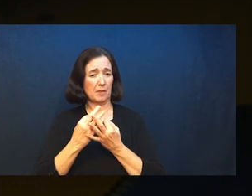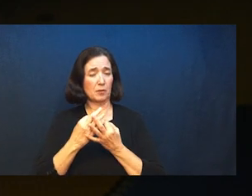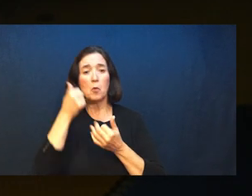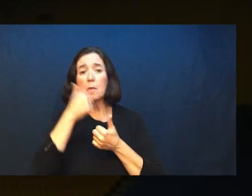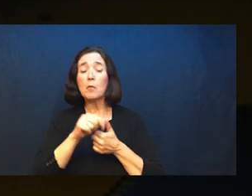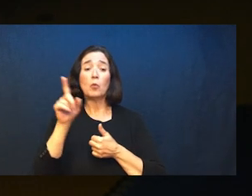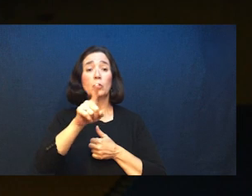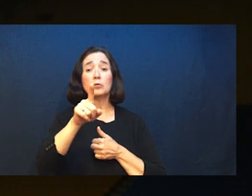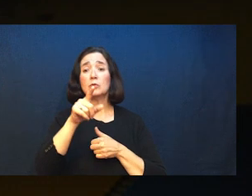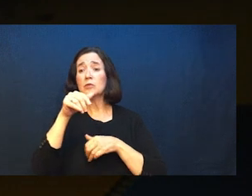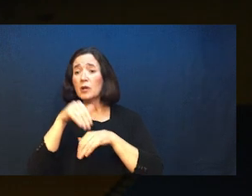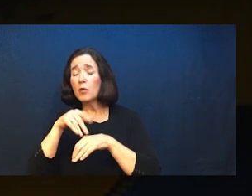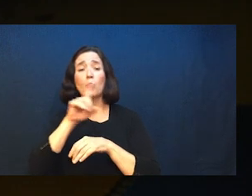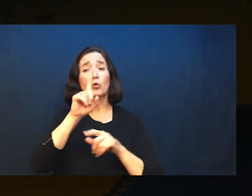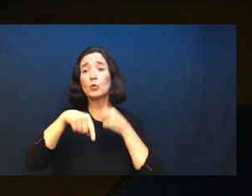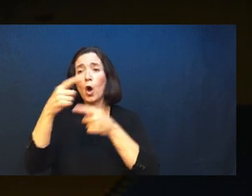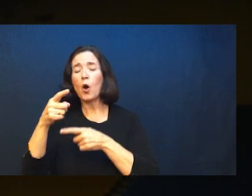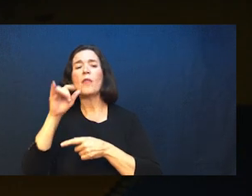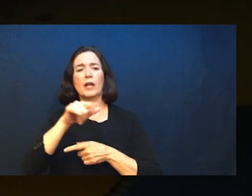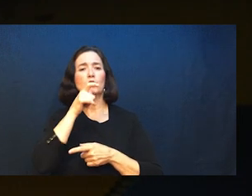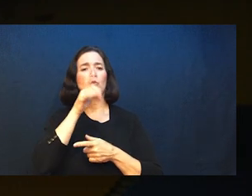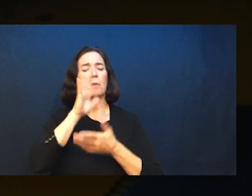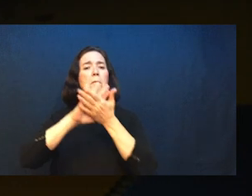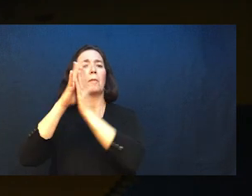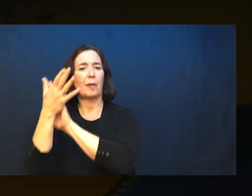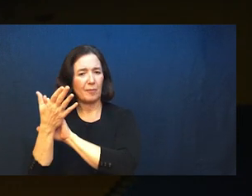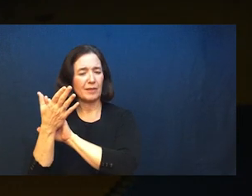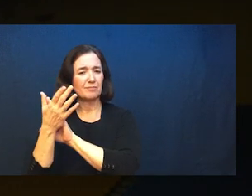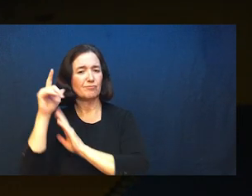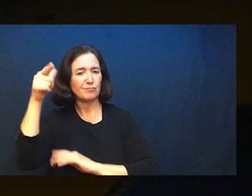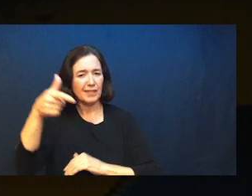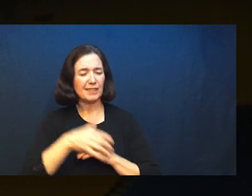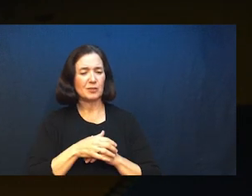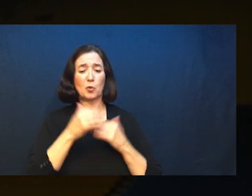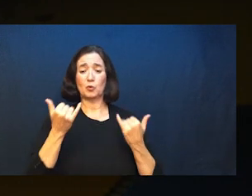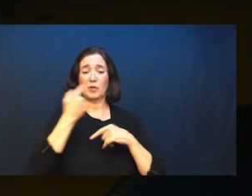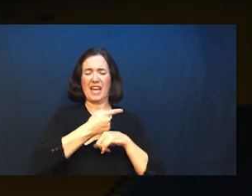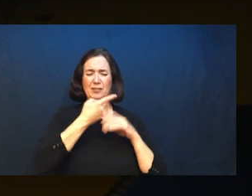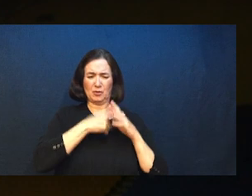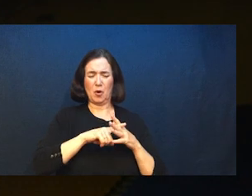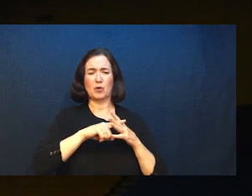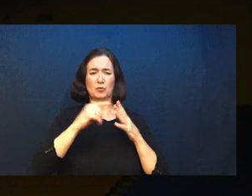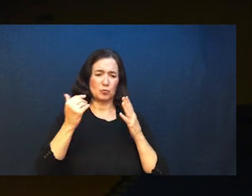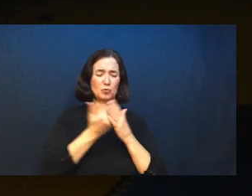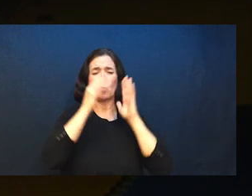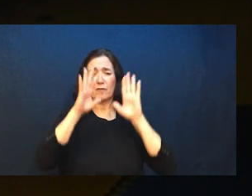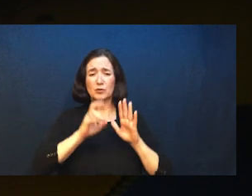Please remember that where you are and where you are going is who you will become. May today be the beginning of a wonderful journey and